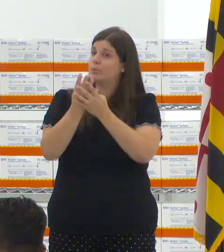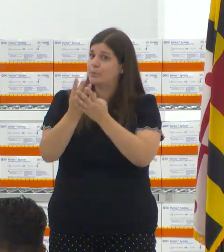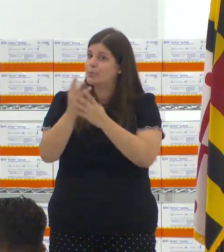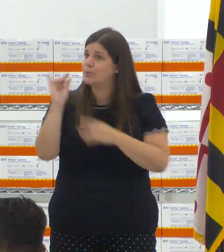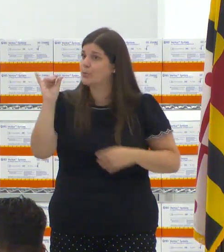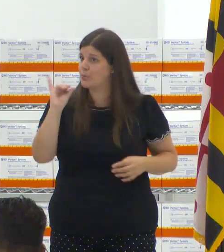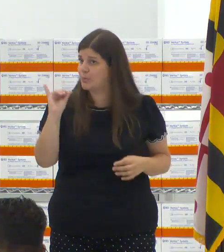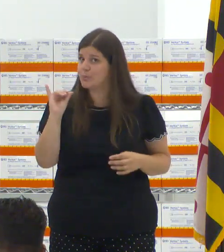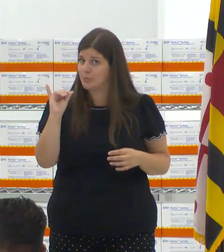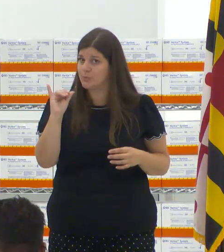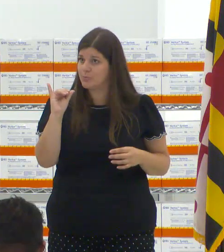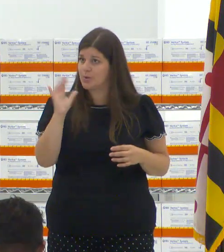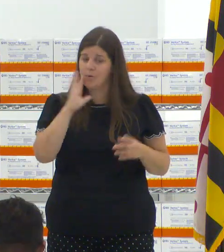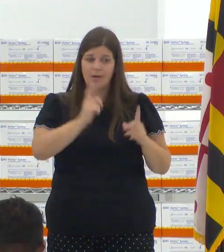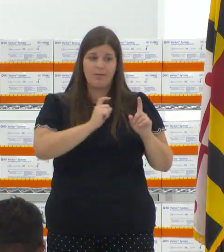This state of the art rapid testing will be critically